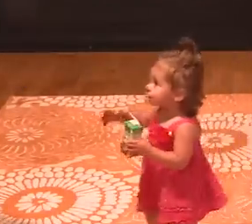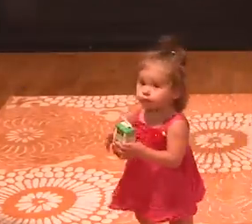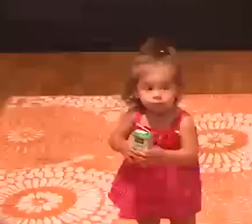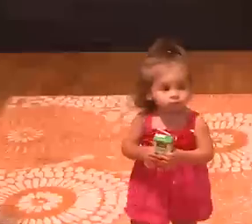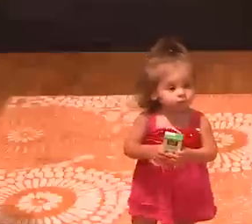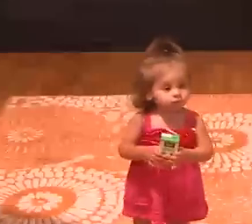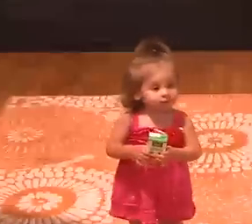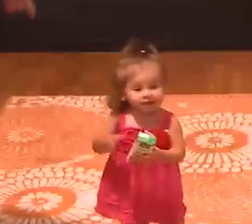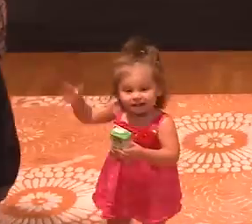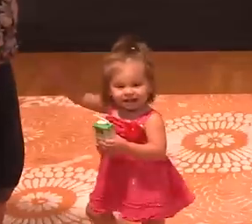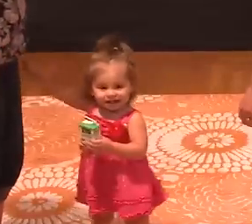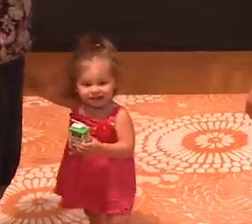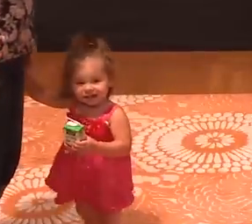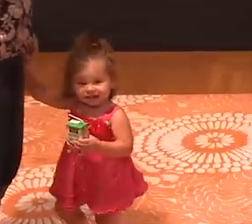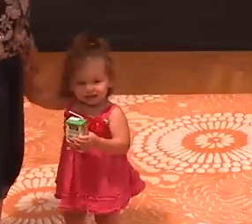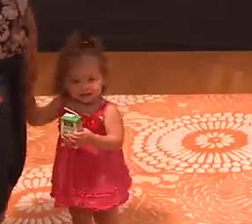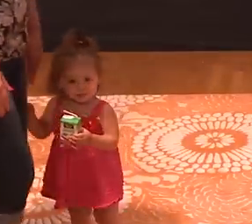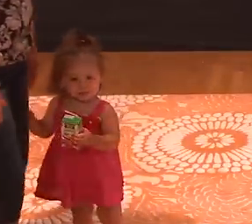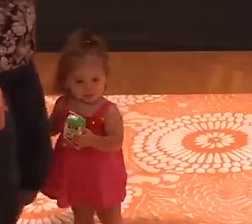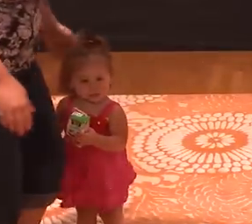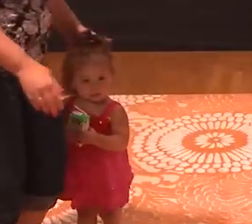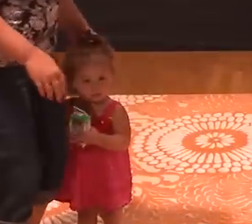Yay! You're the best! I've never been so proud